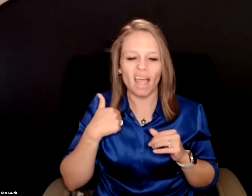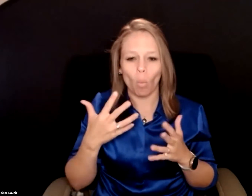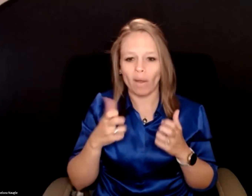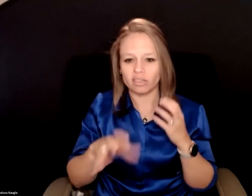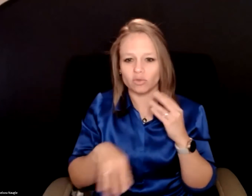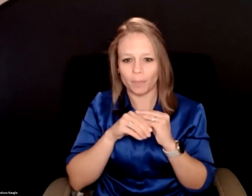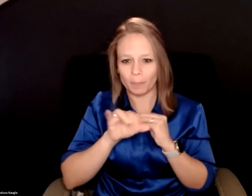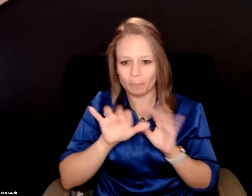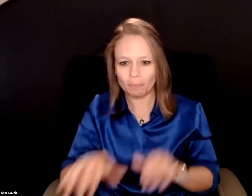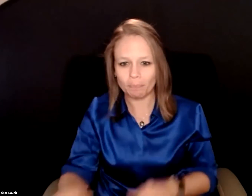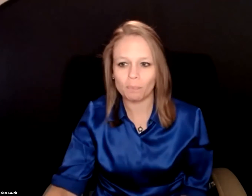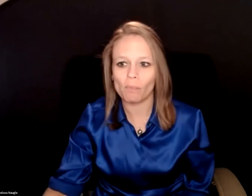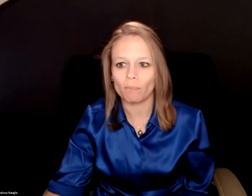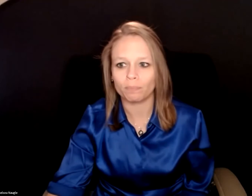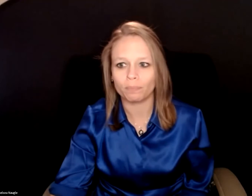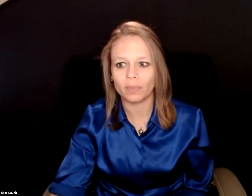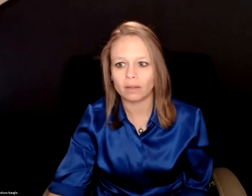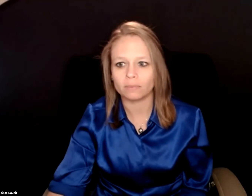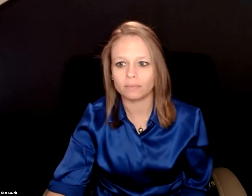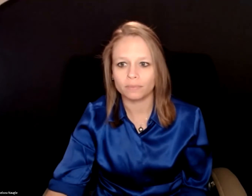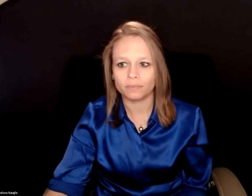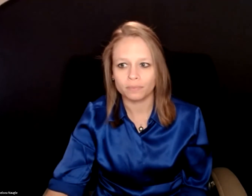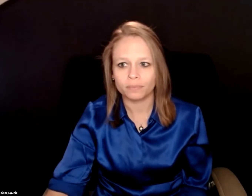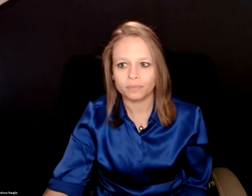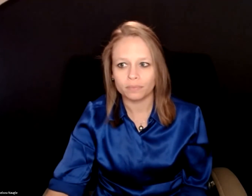Jessica, do you have anything you want to add?